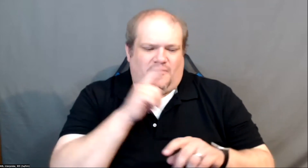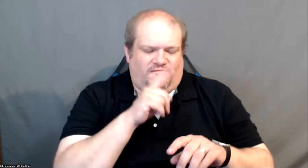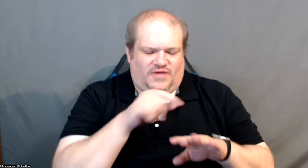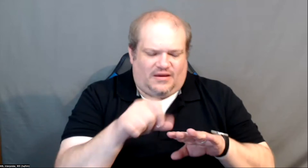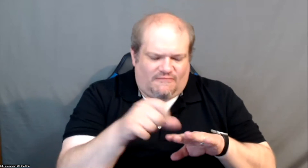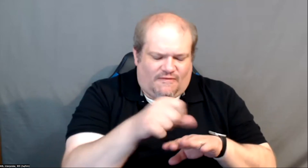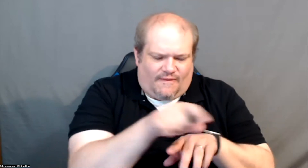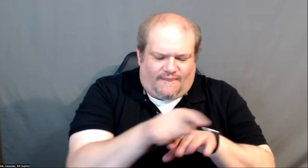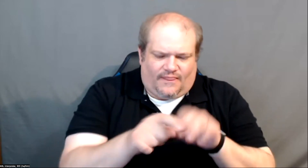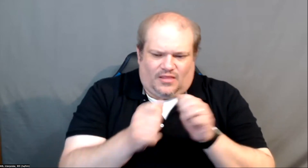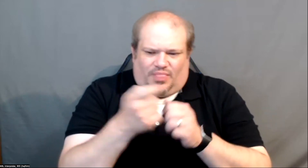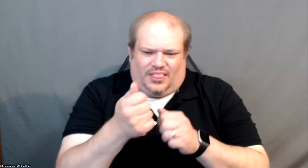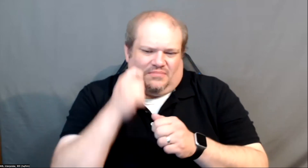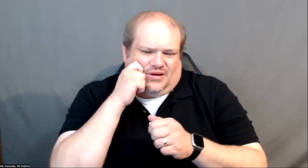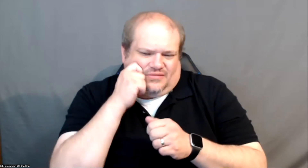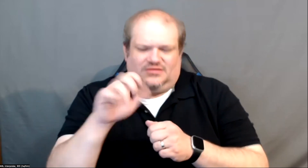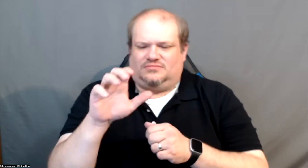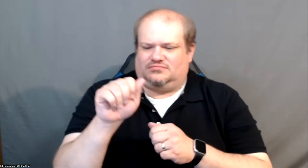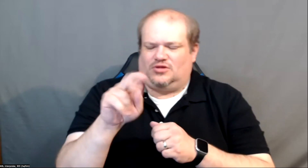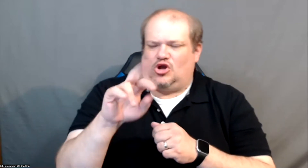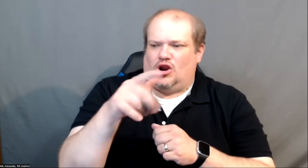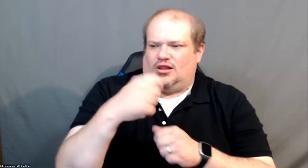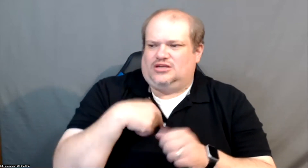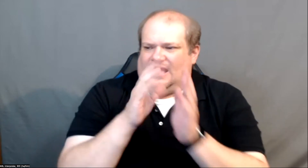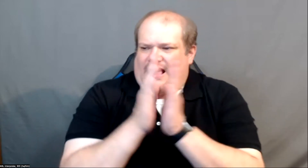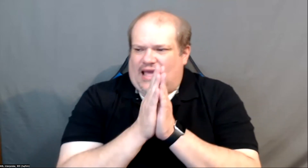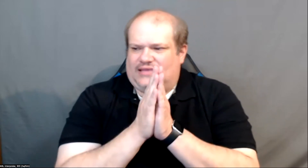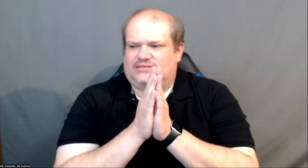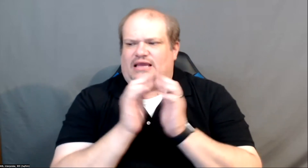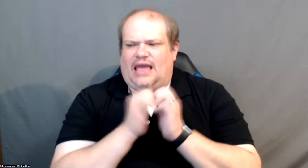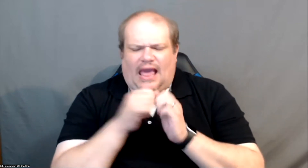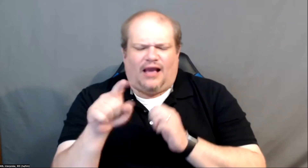bits of skin and cartilage [how do you save smoke?]